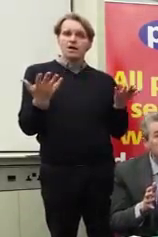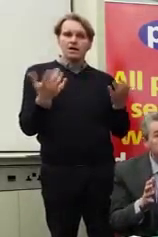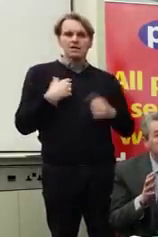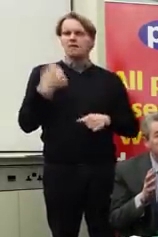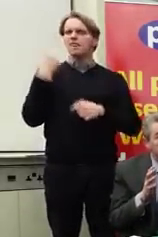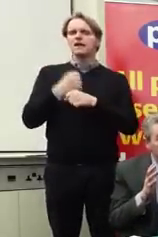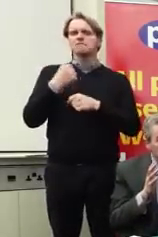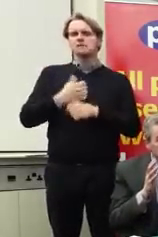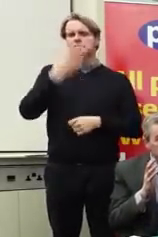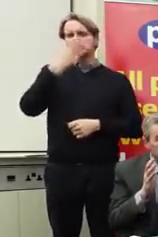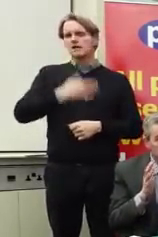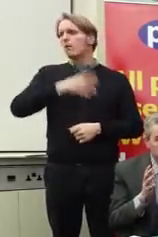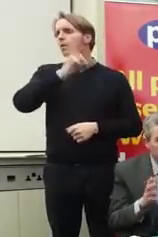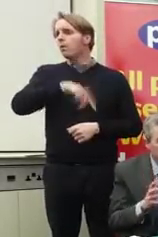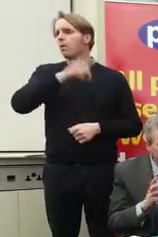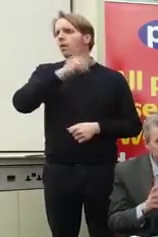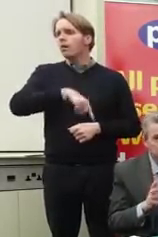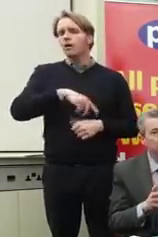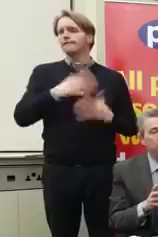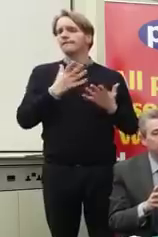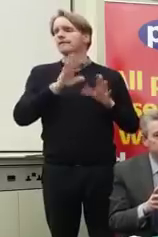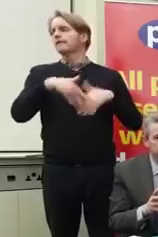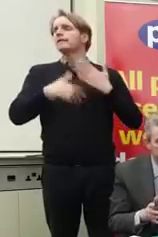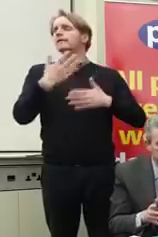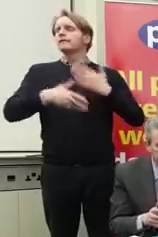and of course on the same day that the government had to